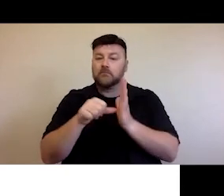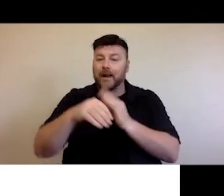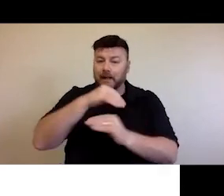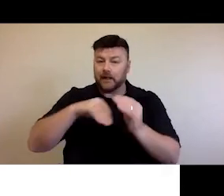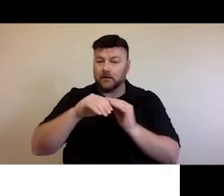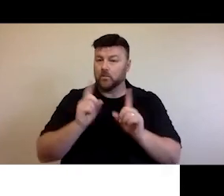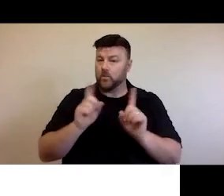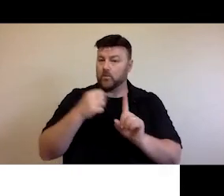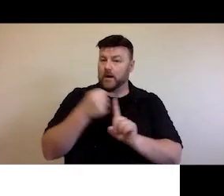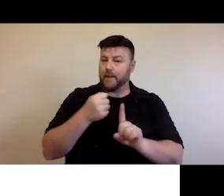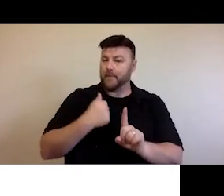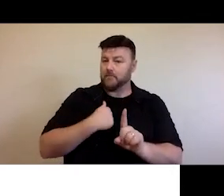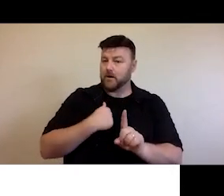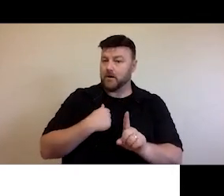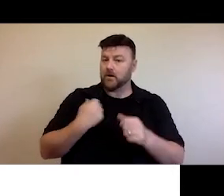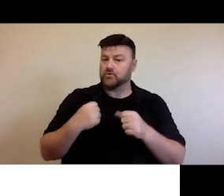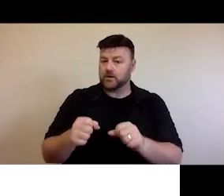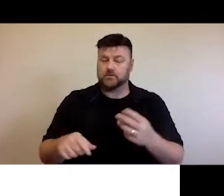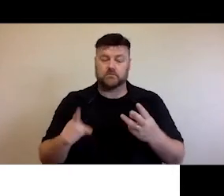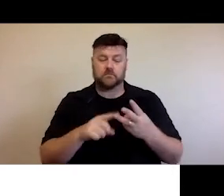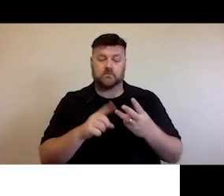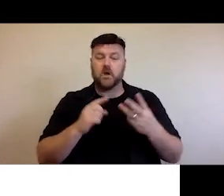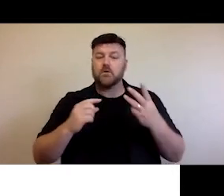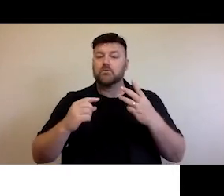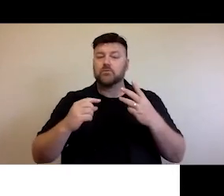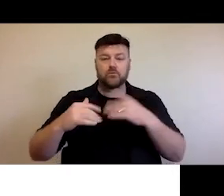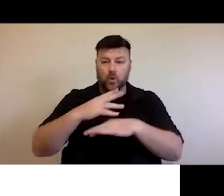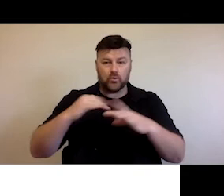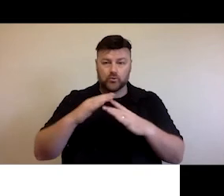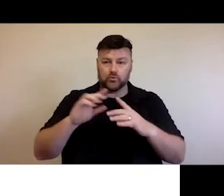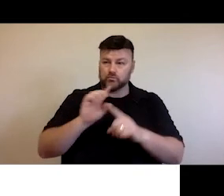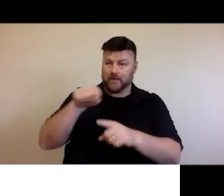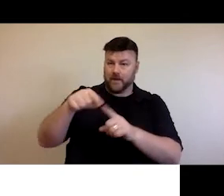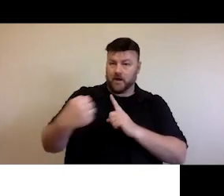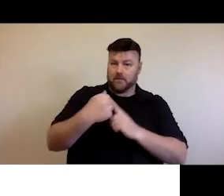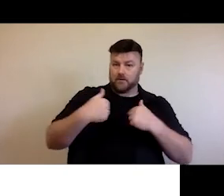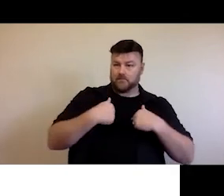strategy? Sociodemographic - what's going to happen in that world that will affect my strategy?